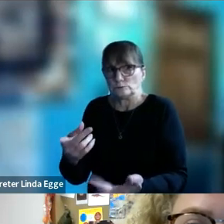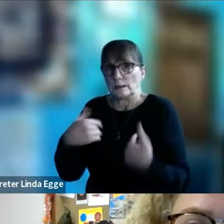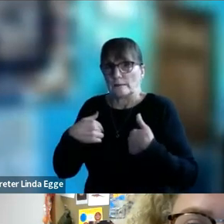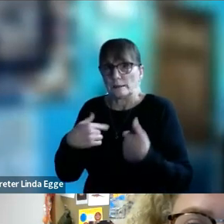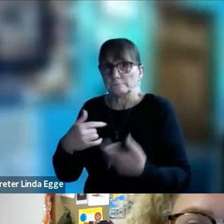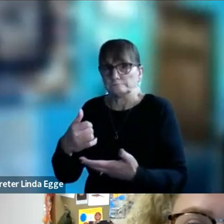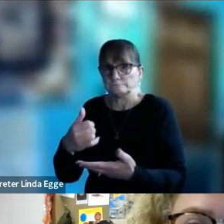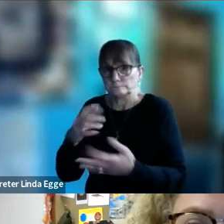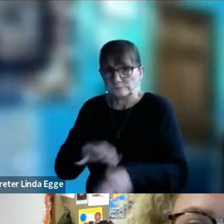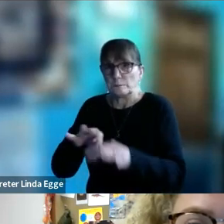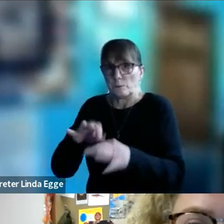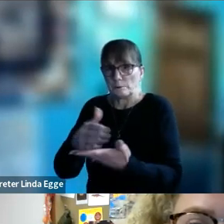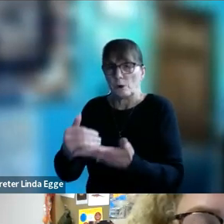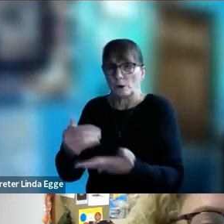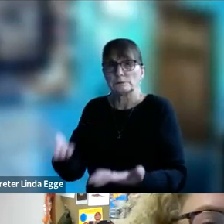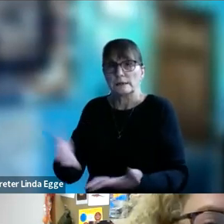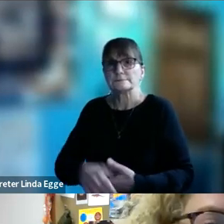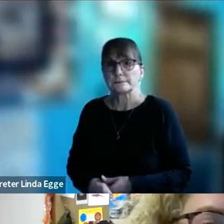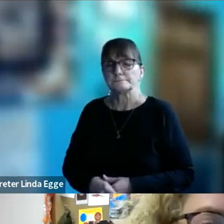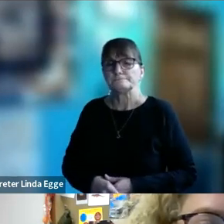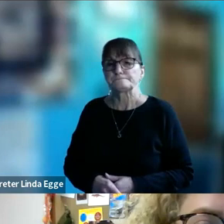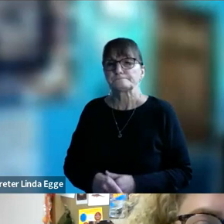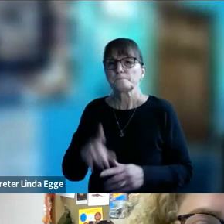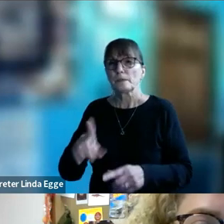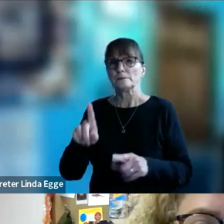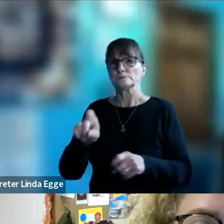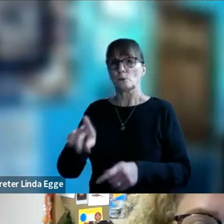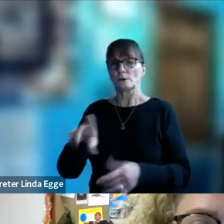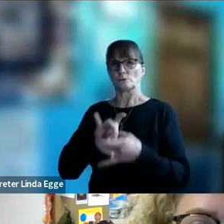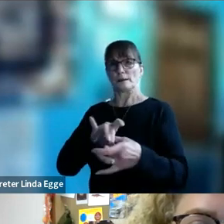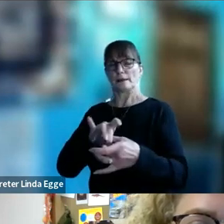Okay, here's a question about, you know,